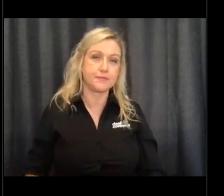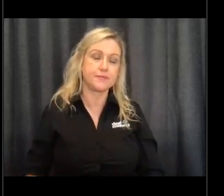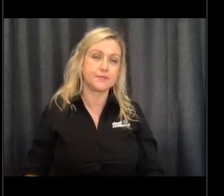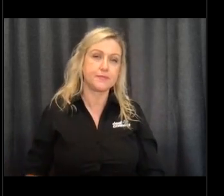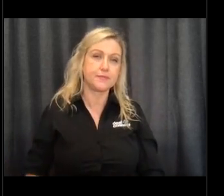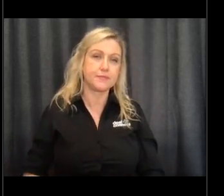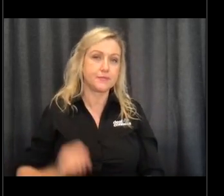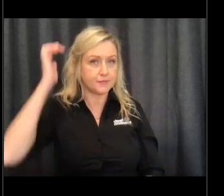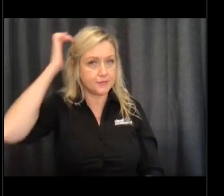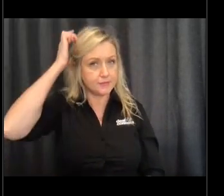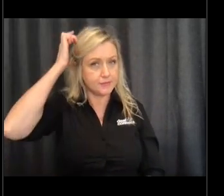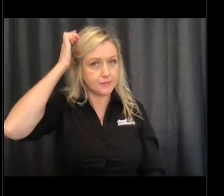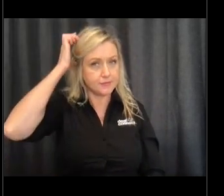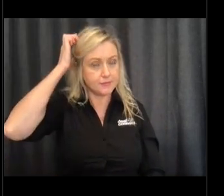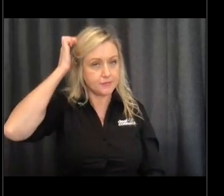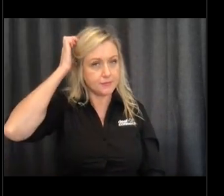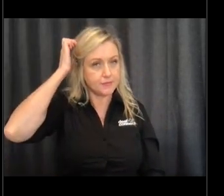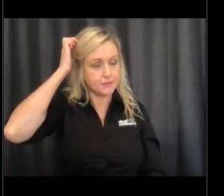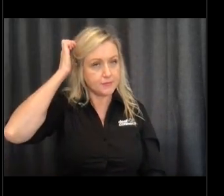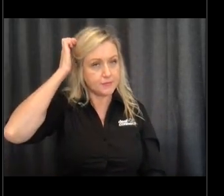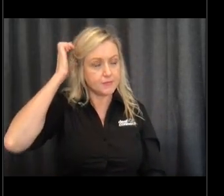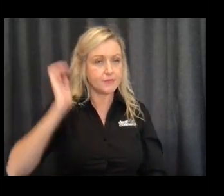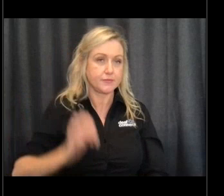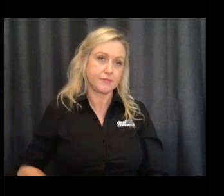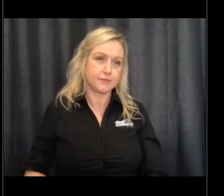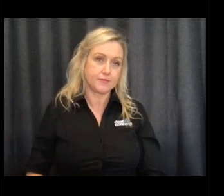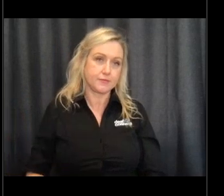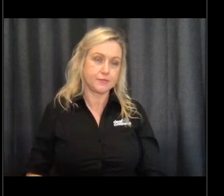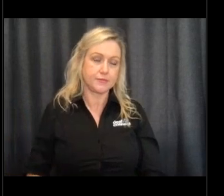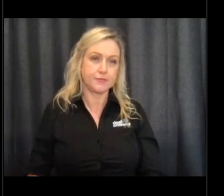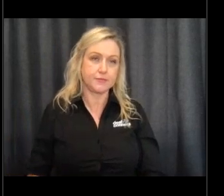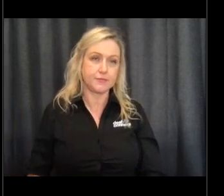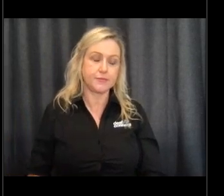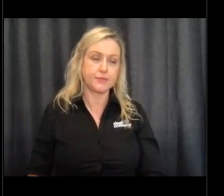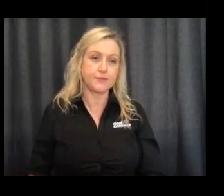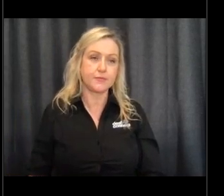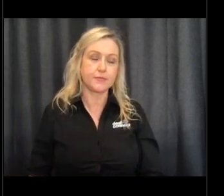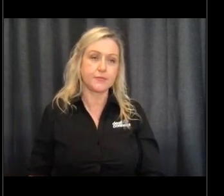nobody's interest, the insurer or the person getting insured for that description of the